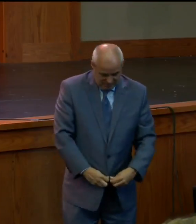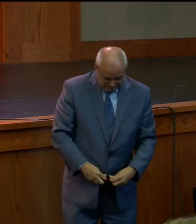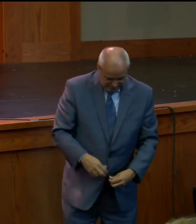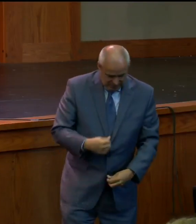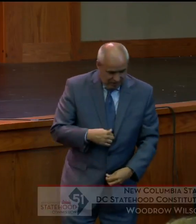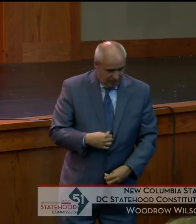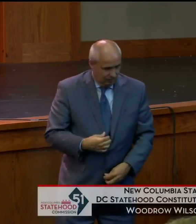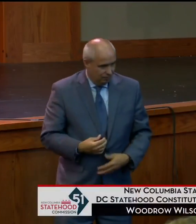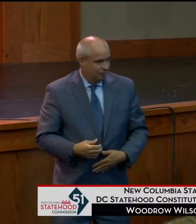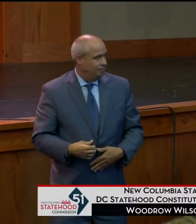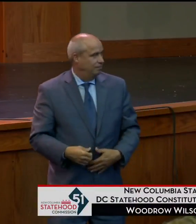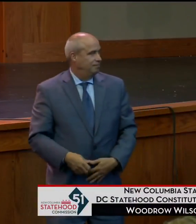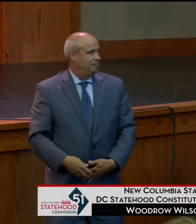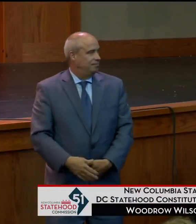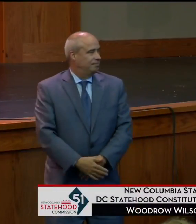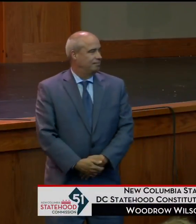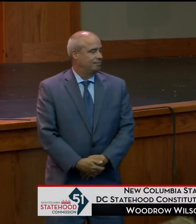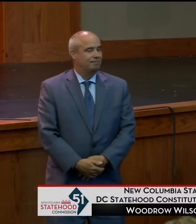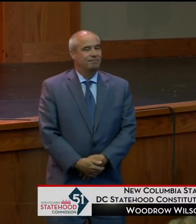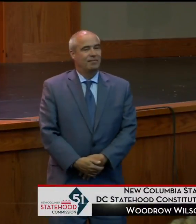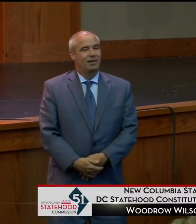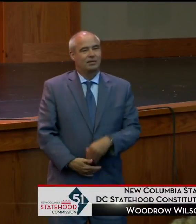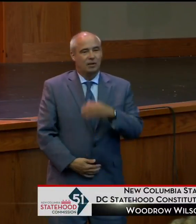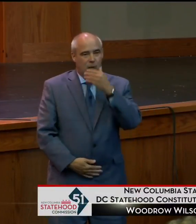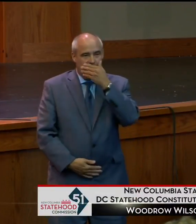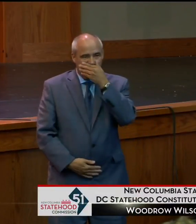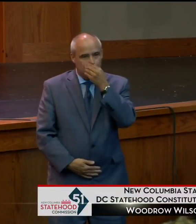THANK YOU.